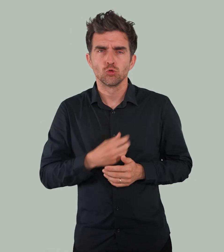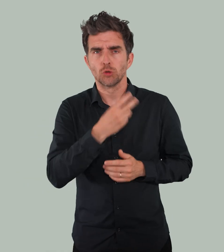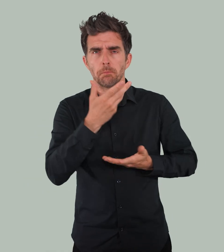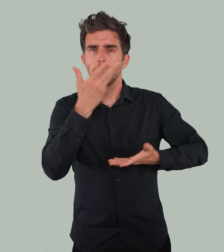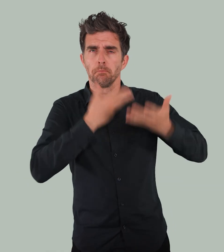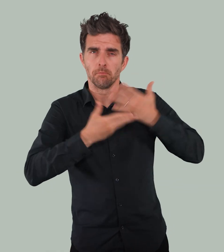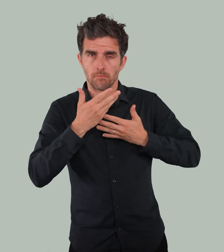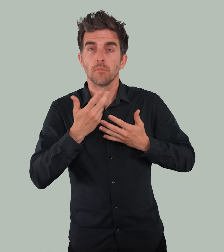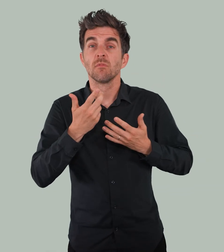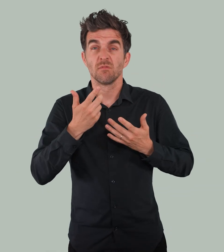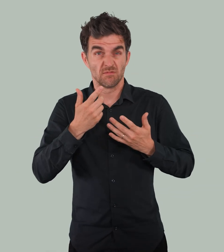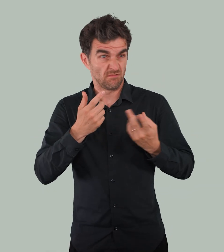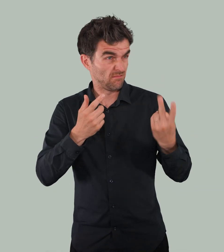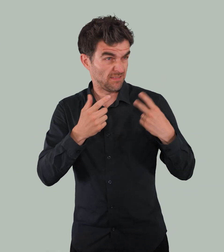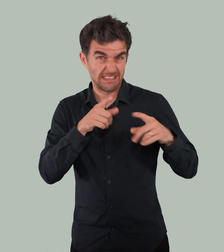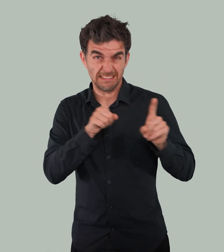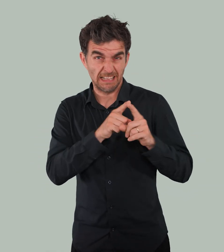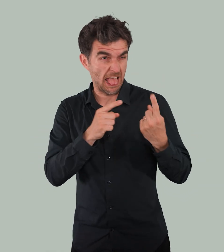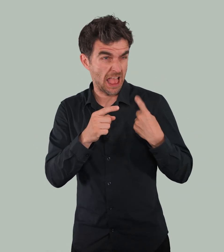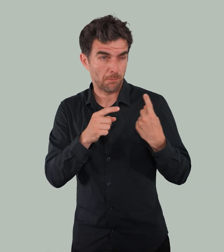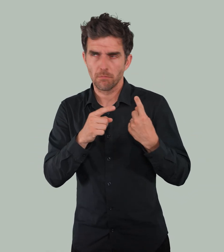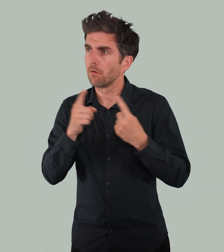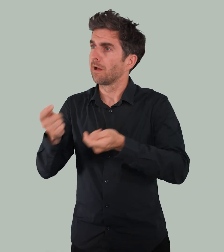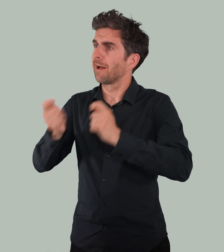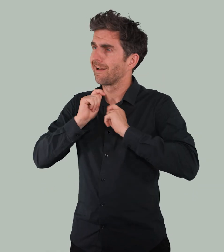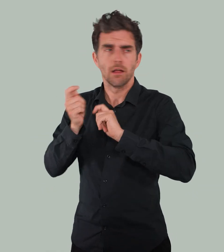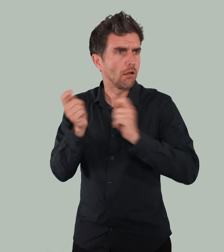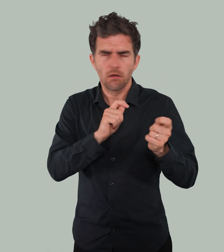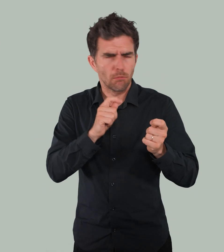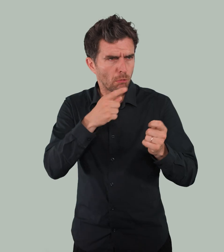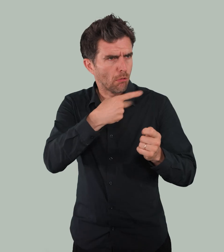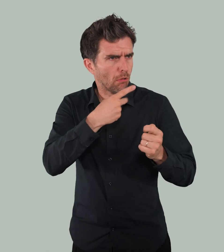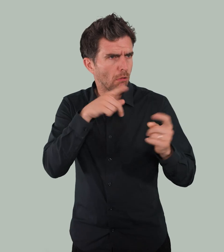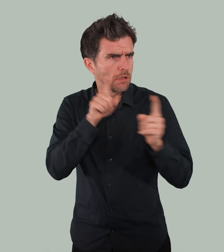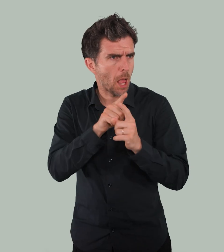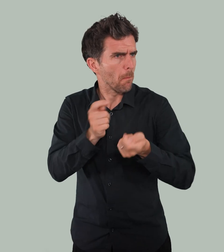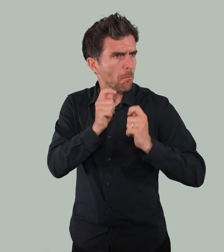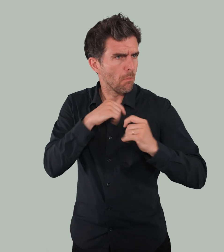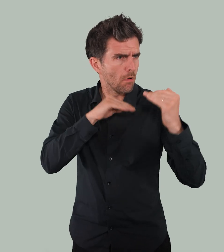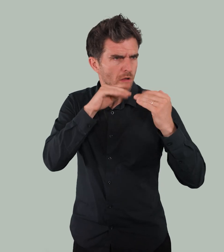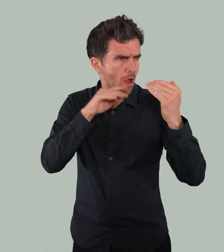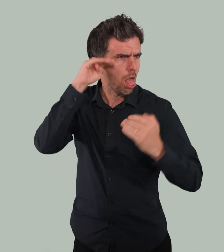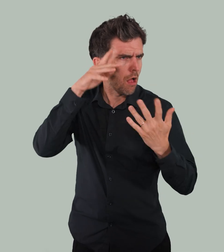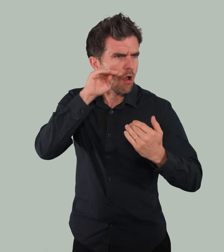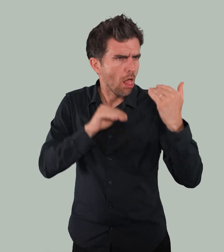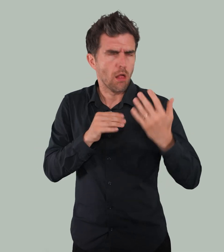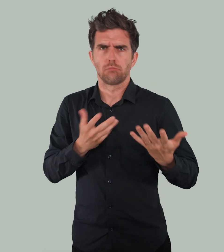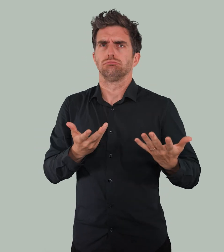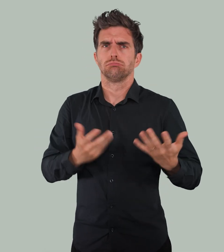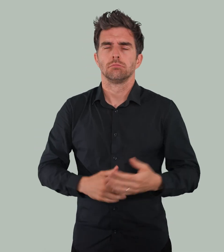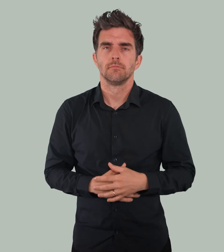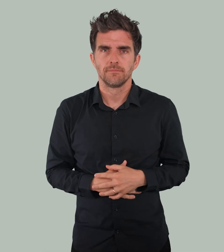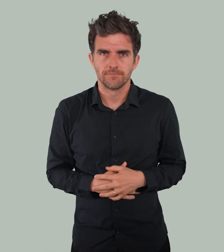They describe situations where similar circumstances can lead to different outcomes.